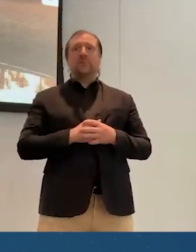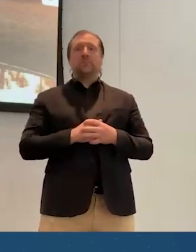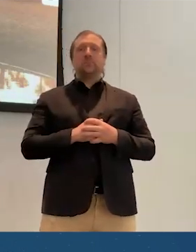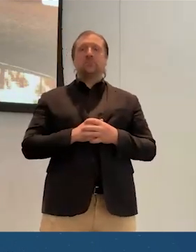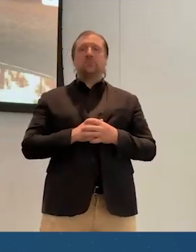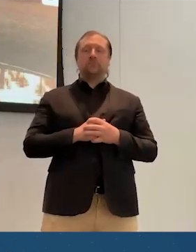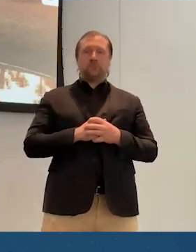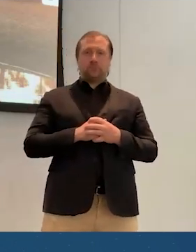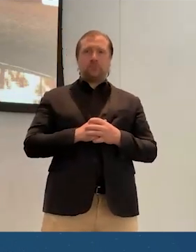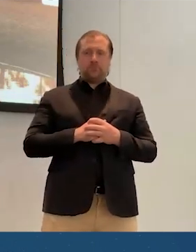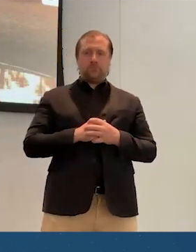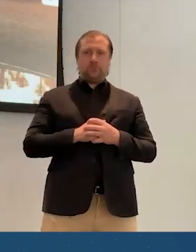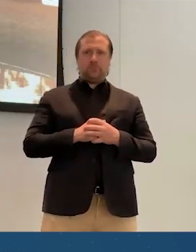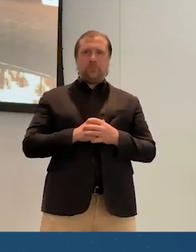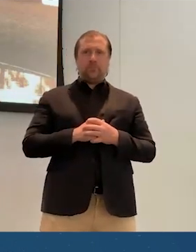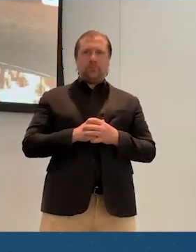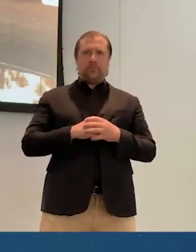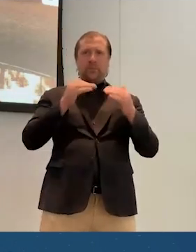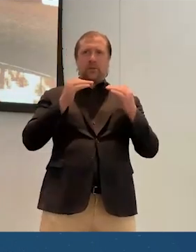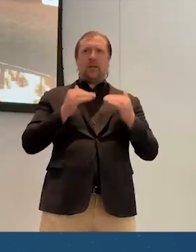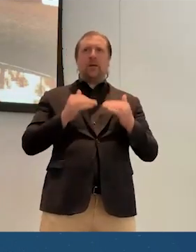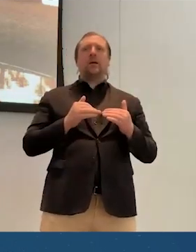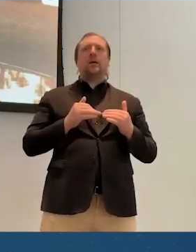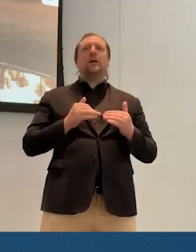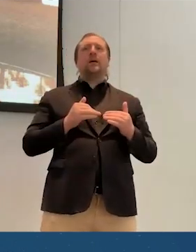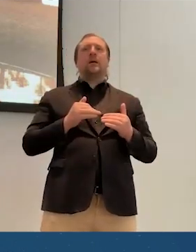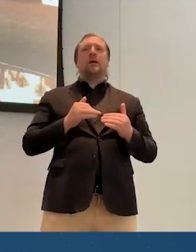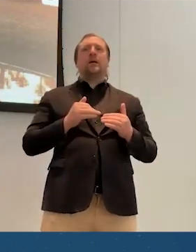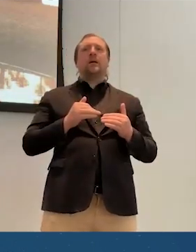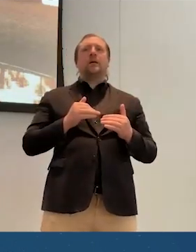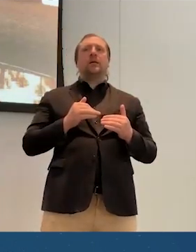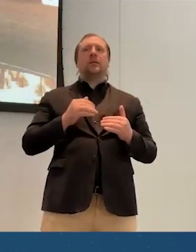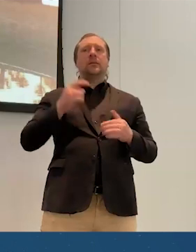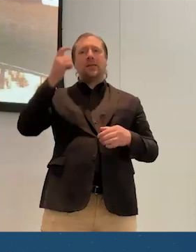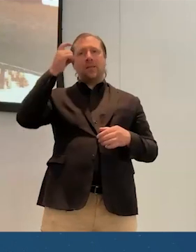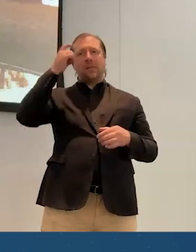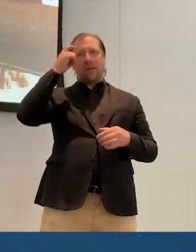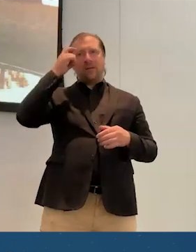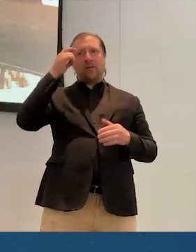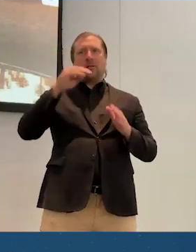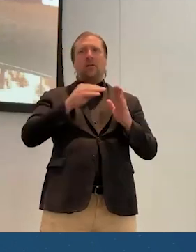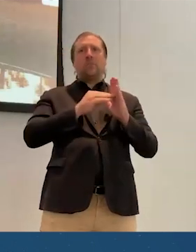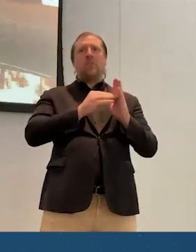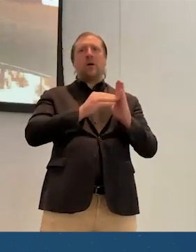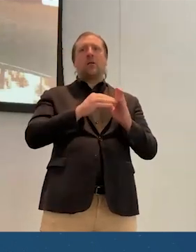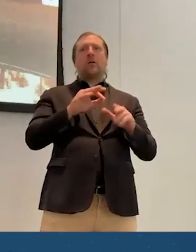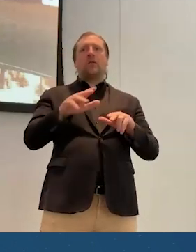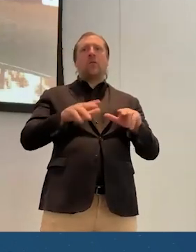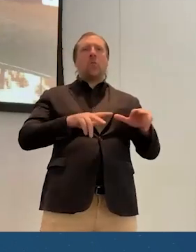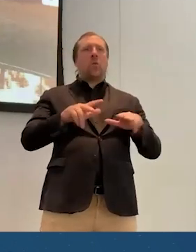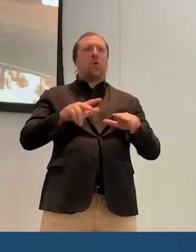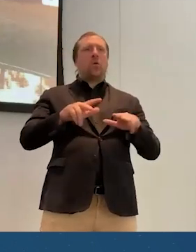was a need for some fine-tuning as the initial mismatch